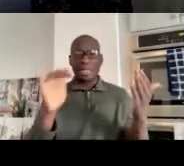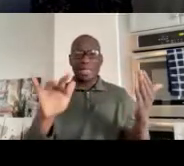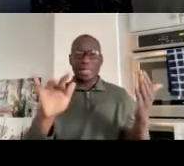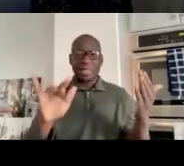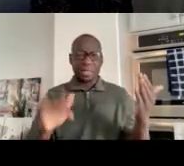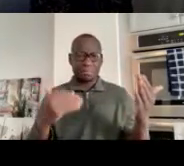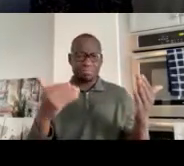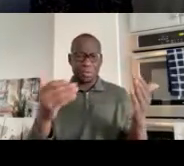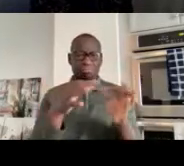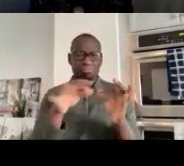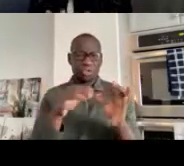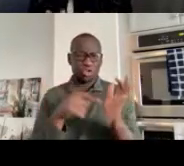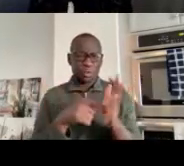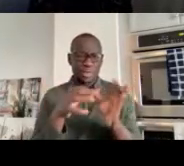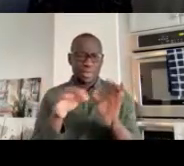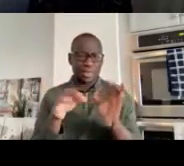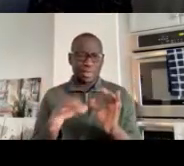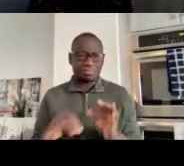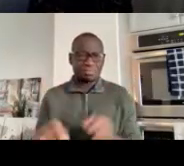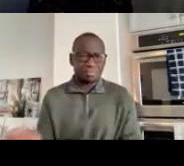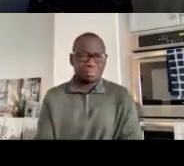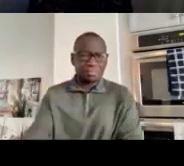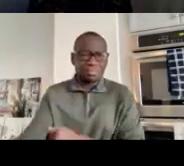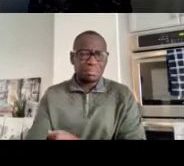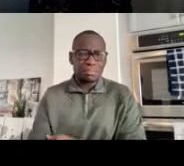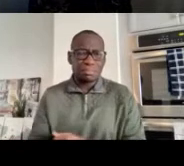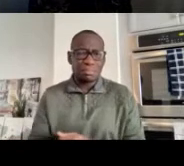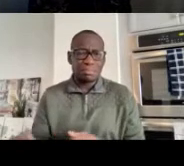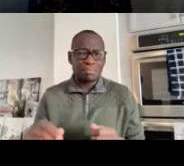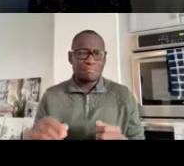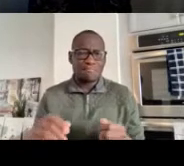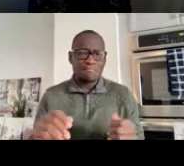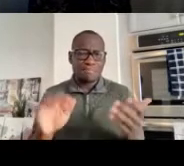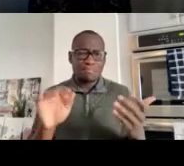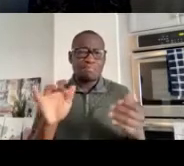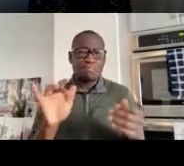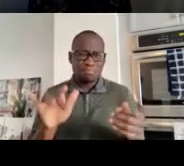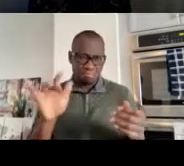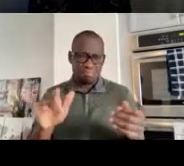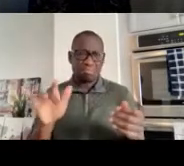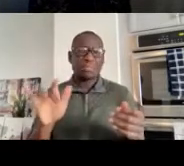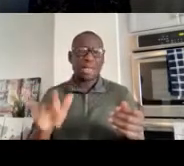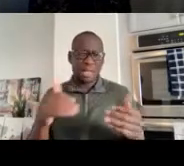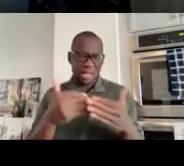So now you just have to click a few things that should show up. There we go. Yeah,